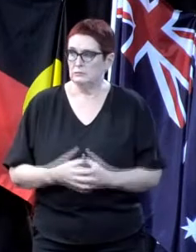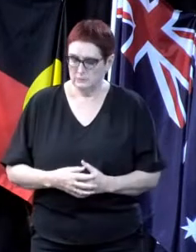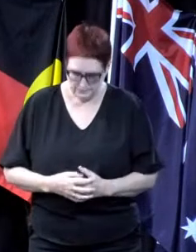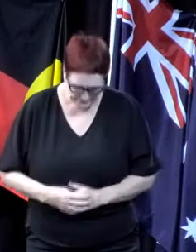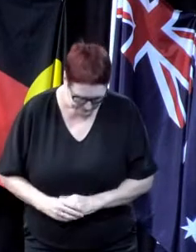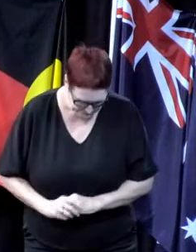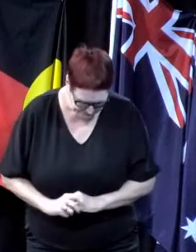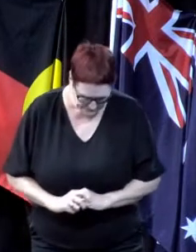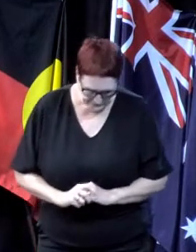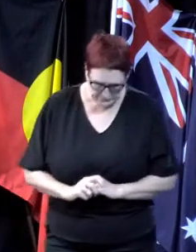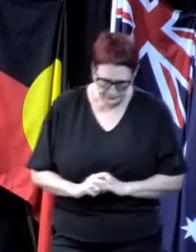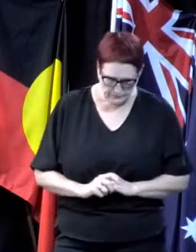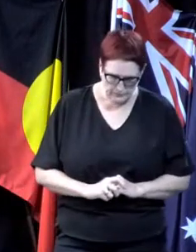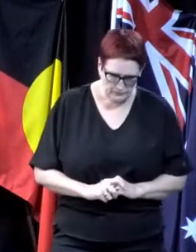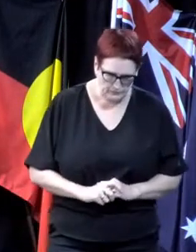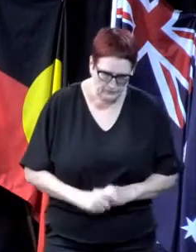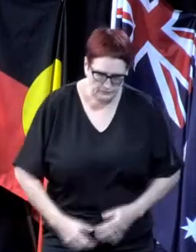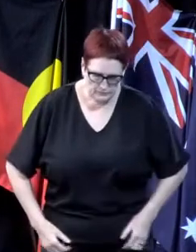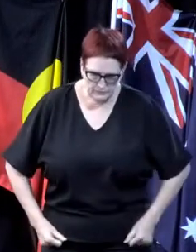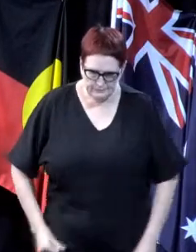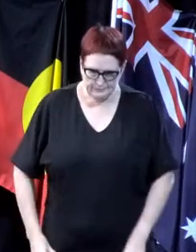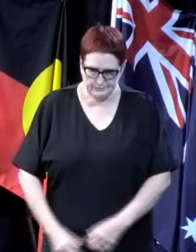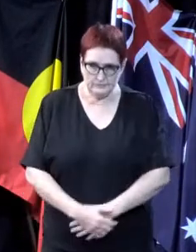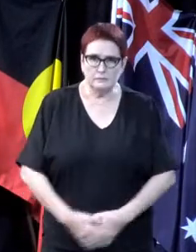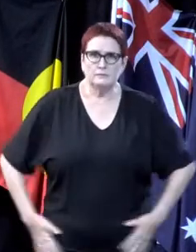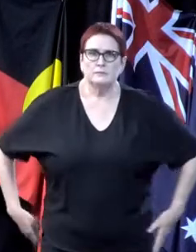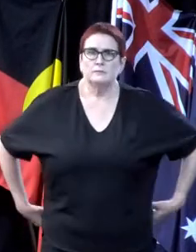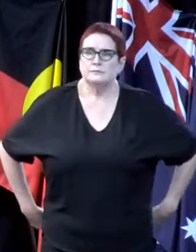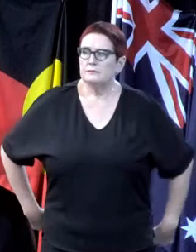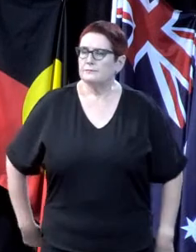OK, Ms. Kauppila, just one final thing.